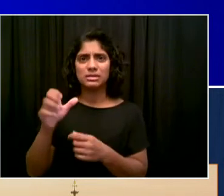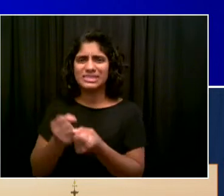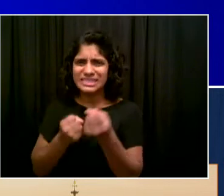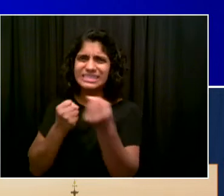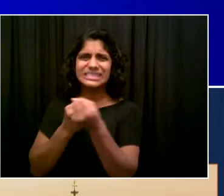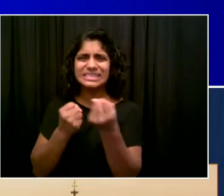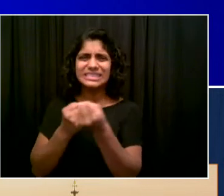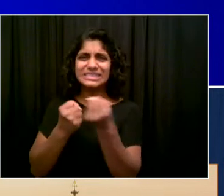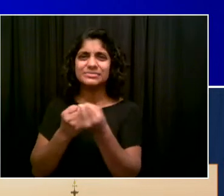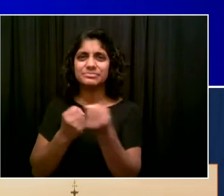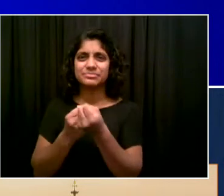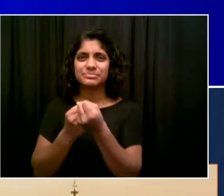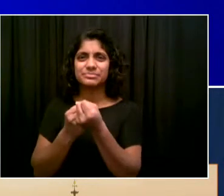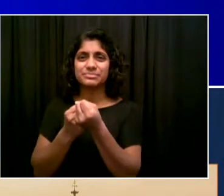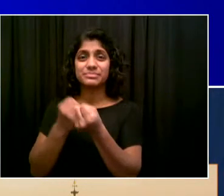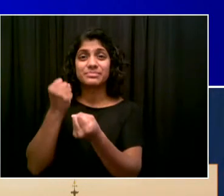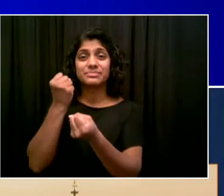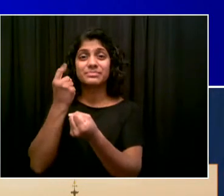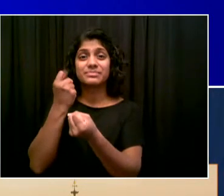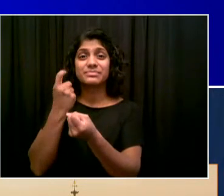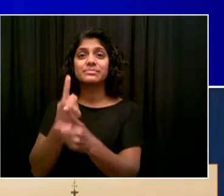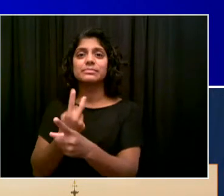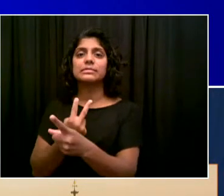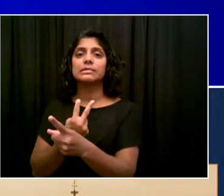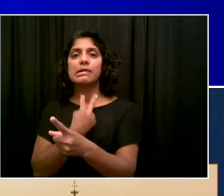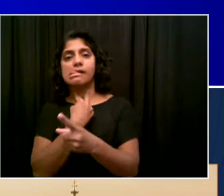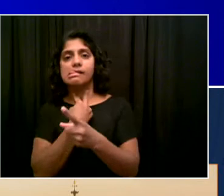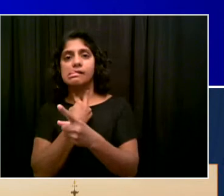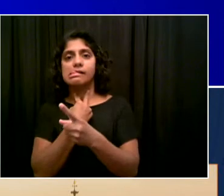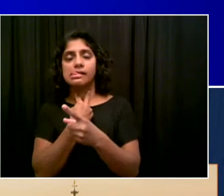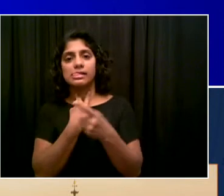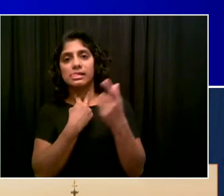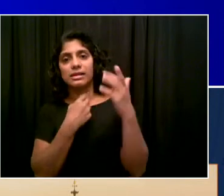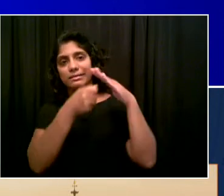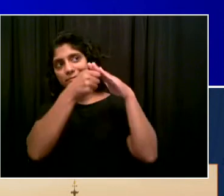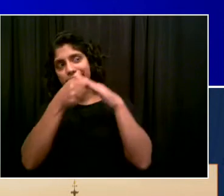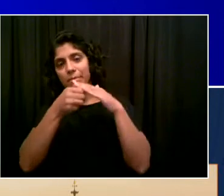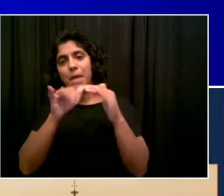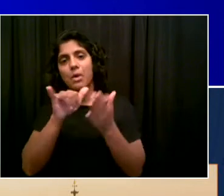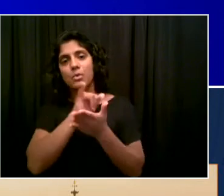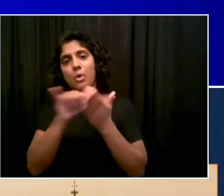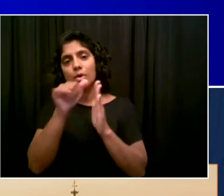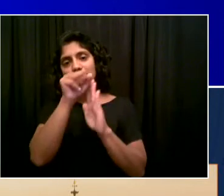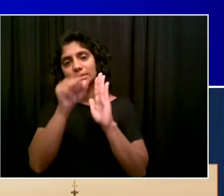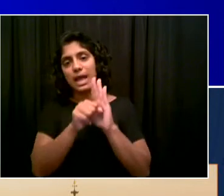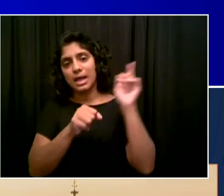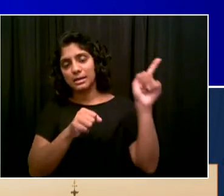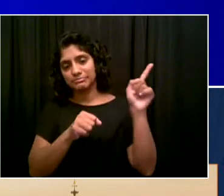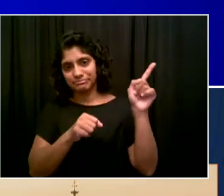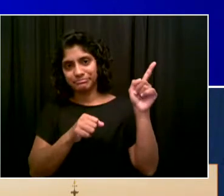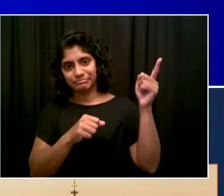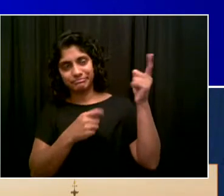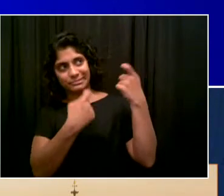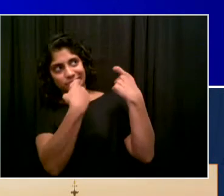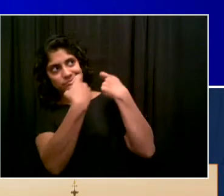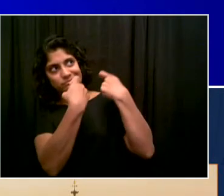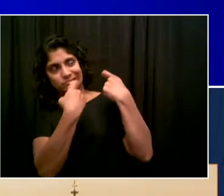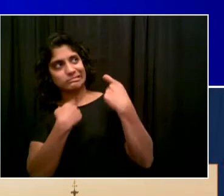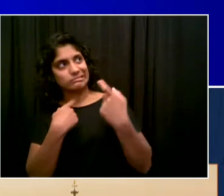THEY DID THE RIGHT THING. NOW THE STATE